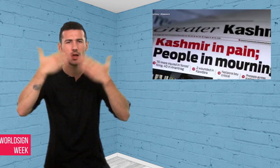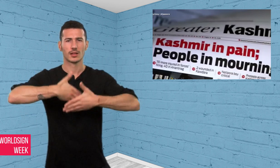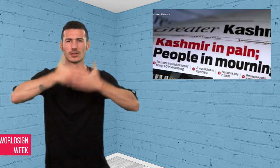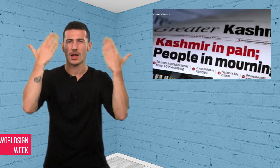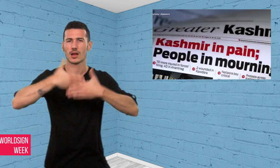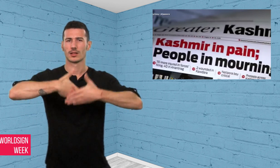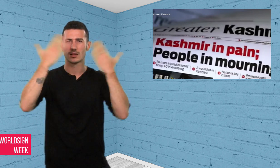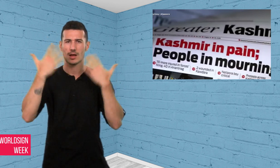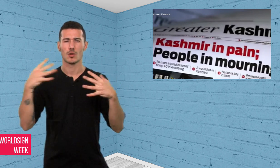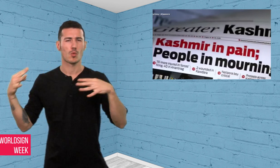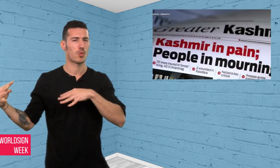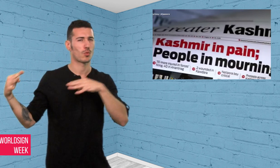government troops.